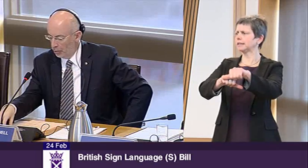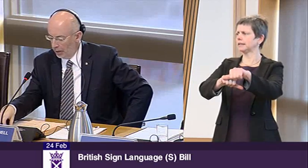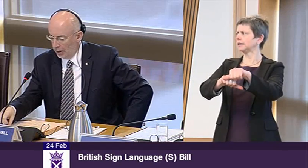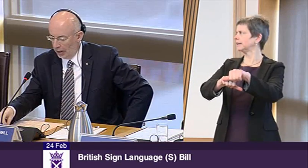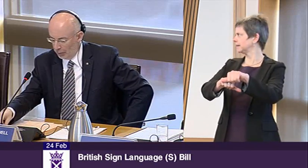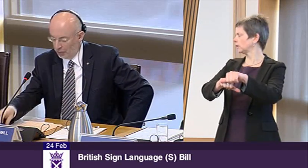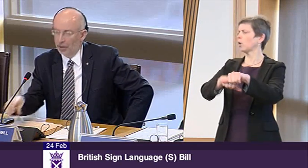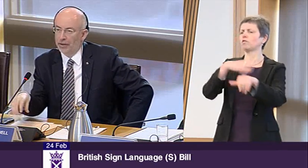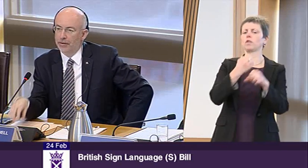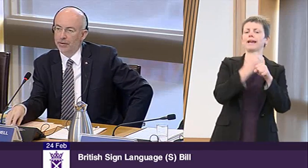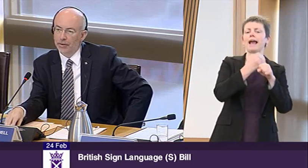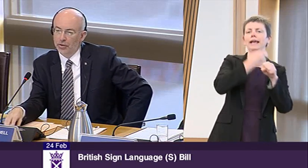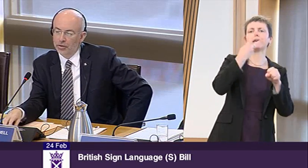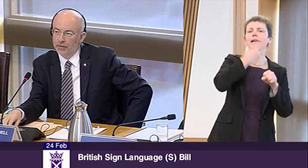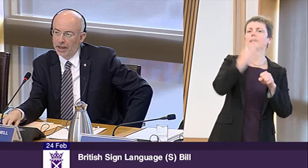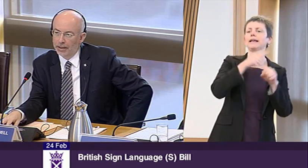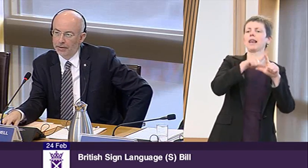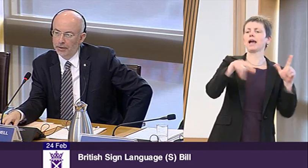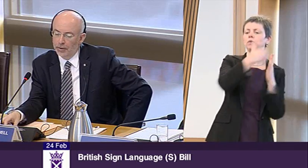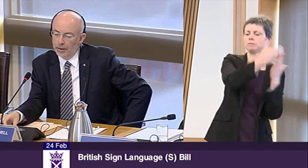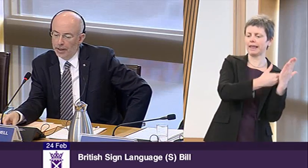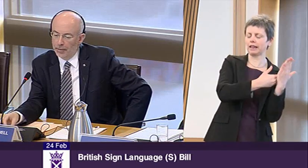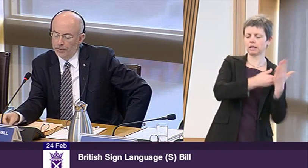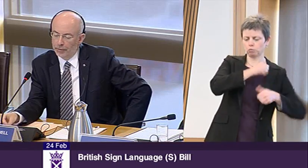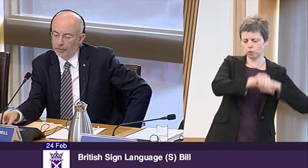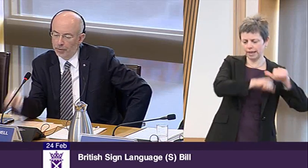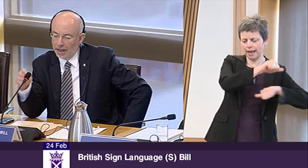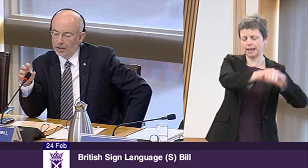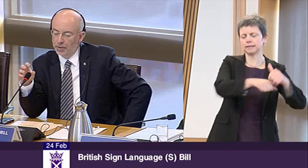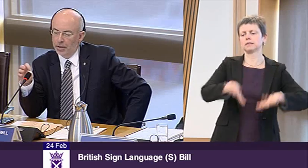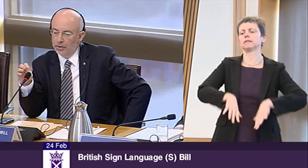we considered the Gaelic Language (Scotland) Bill and implemented it as an act. From your